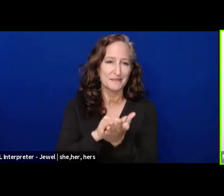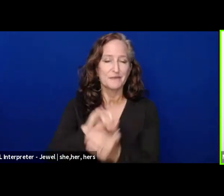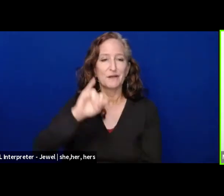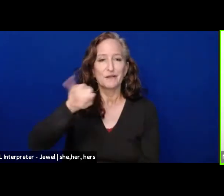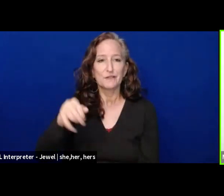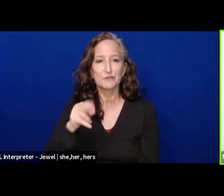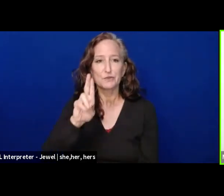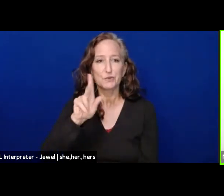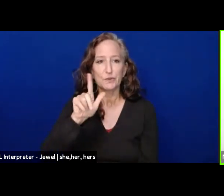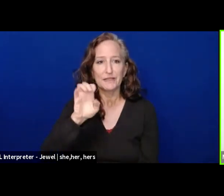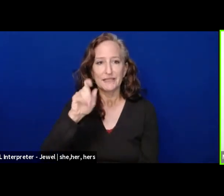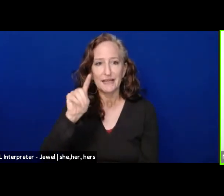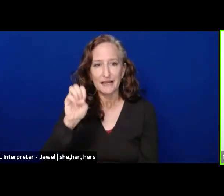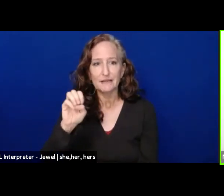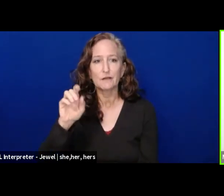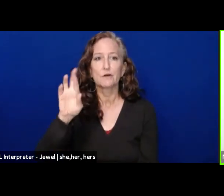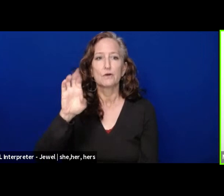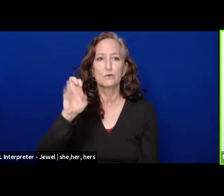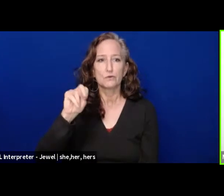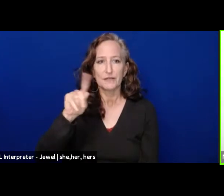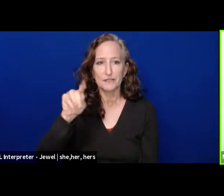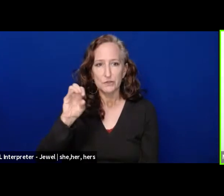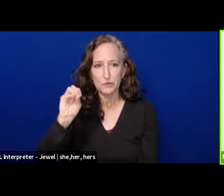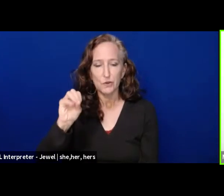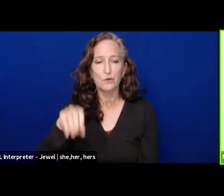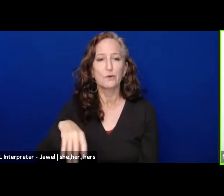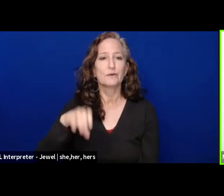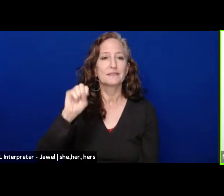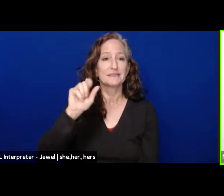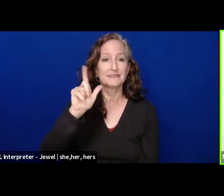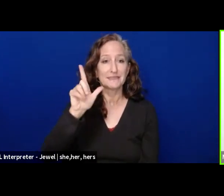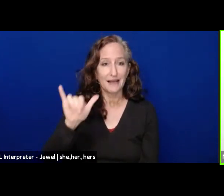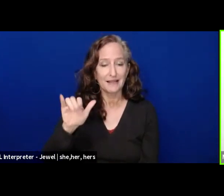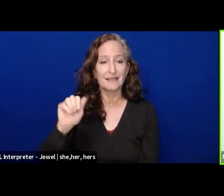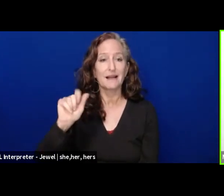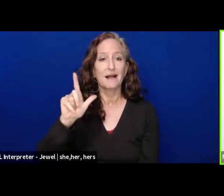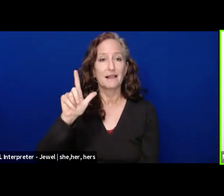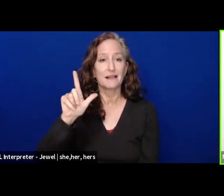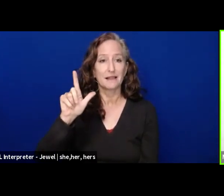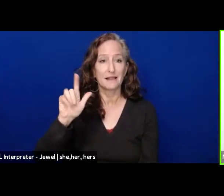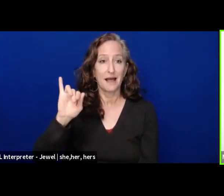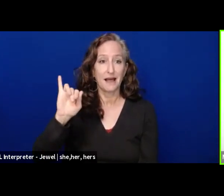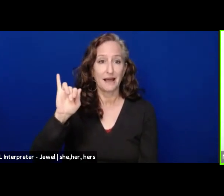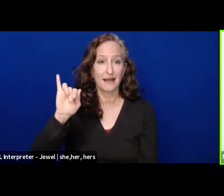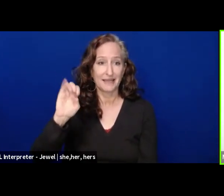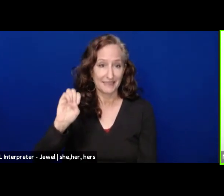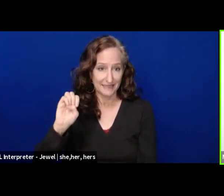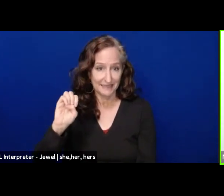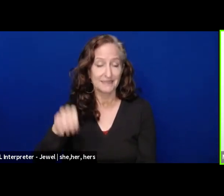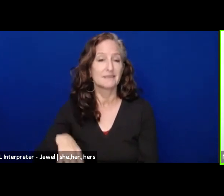Emily - lots of folks behind the scenes working and doing things on this show and also in the Q&A.